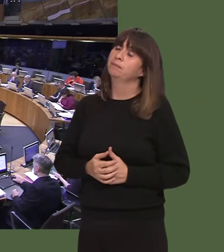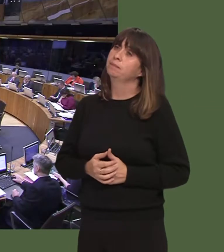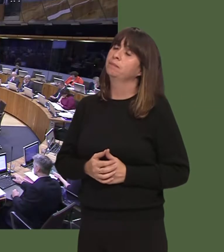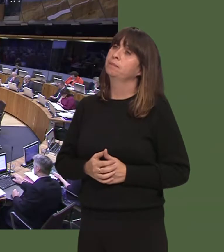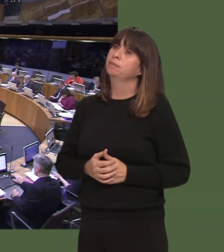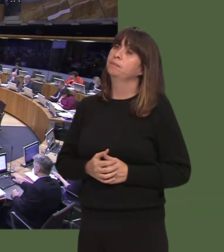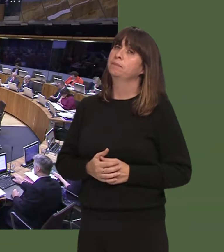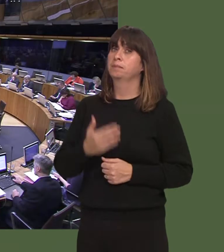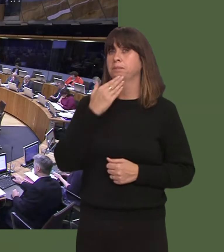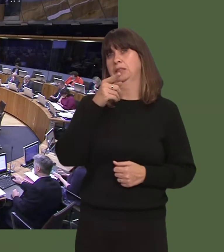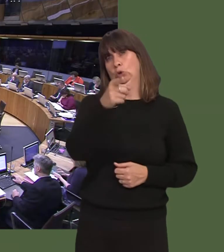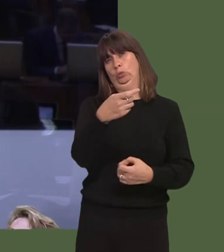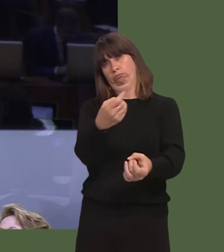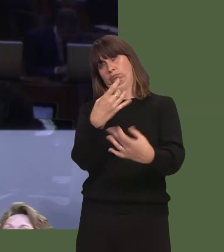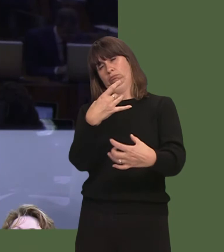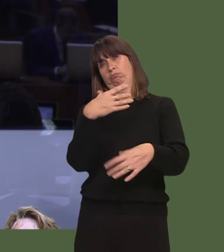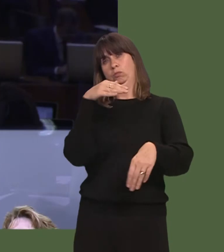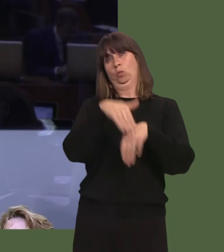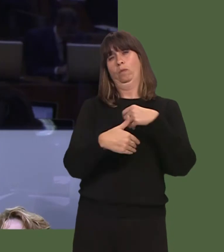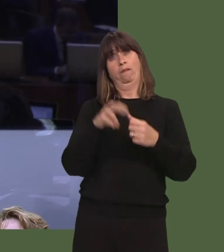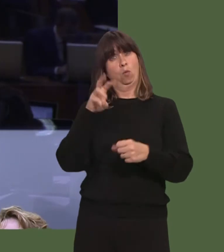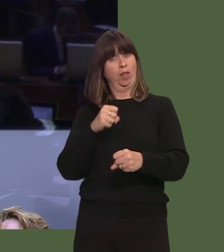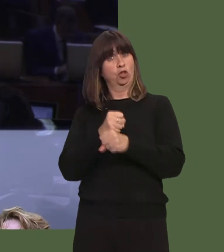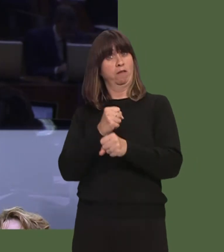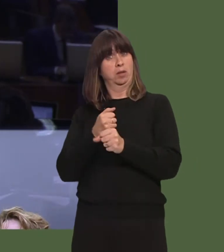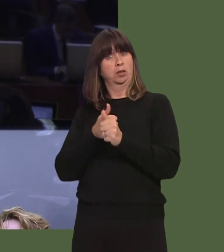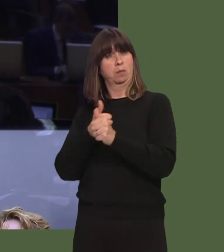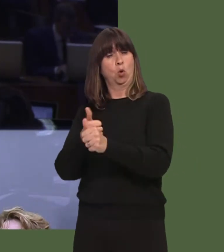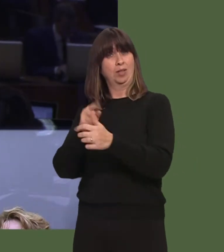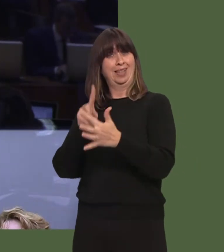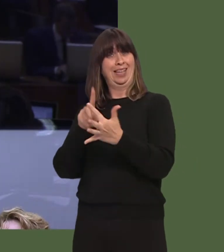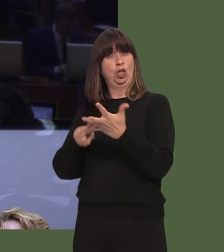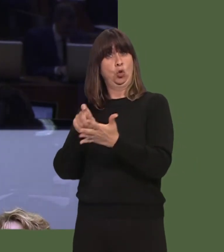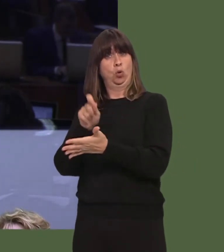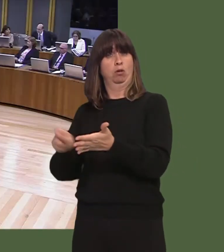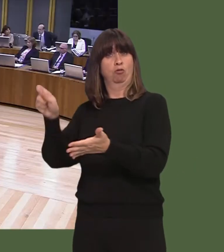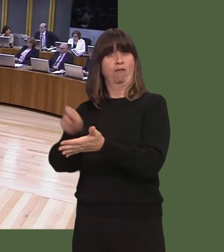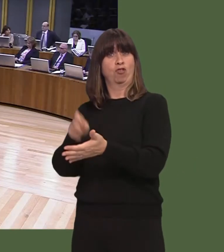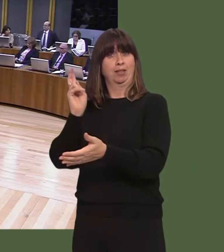Will the First Minister make a statement on whether the Welsh Government supports a further EU referendum? OAQ52696 Carwyn Jones AM: Well, if the Prime Minister